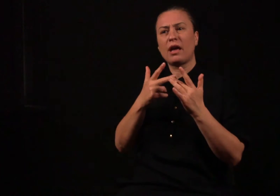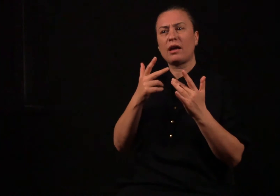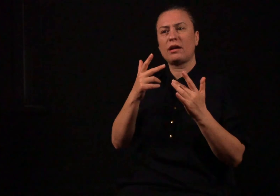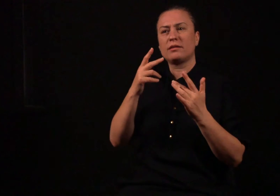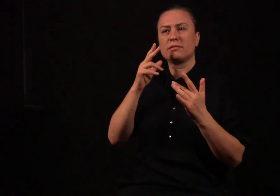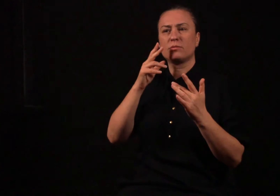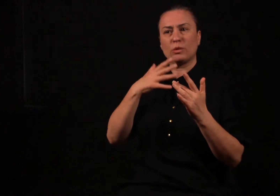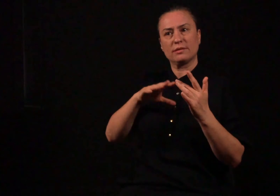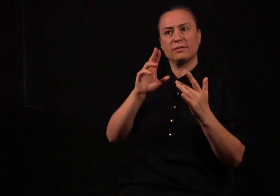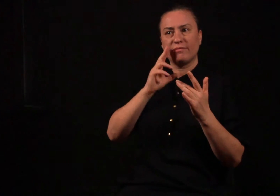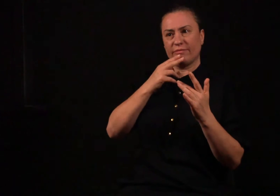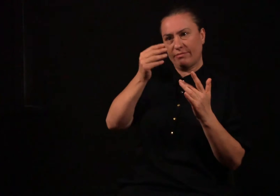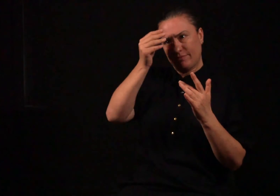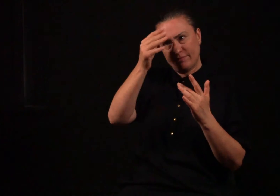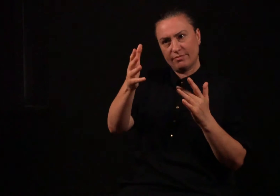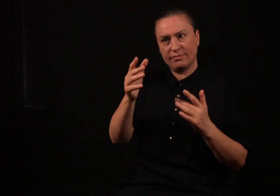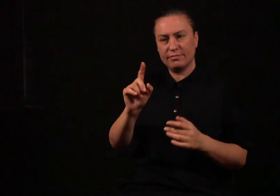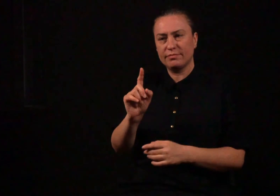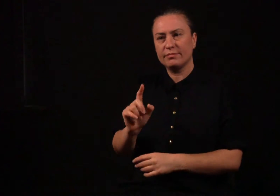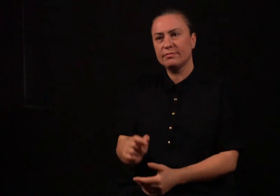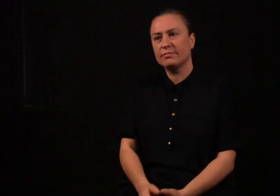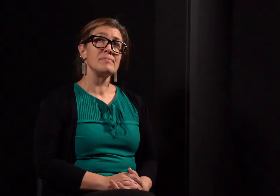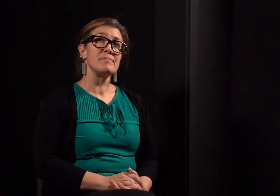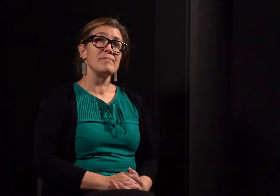What are some of the things you would like the deaf people to let you know?